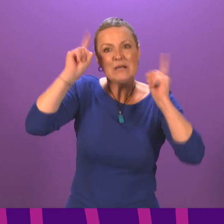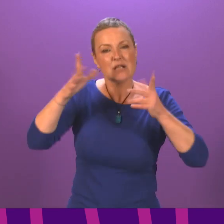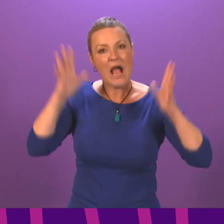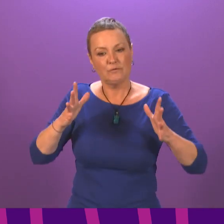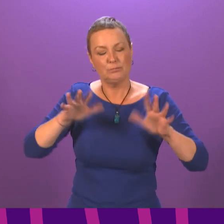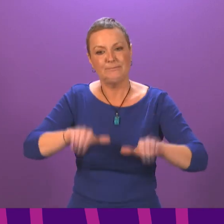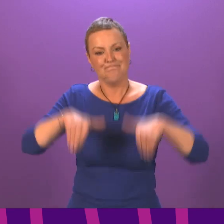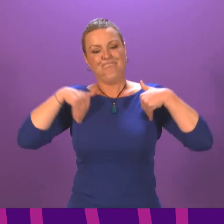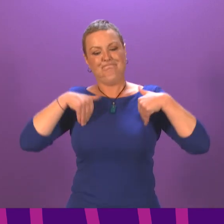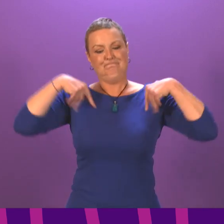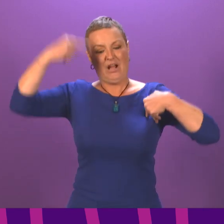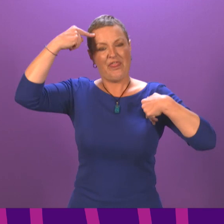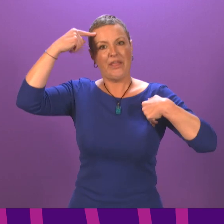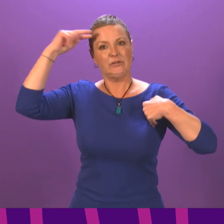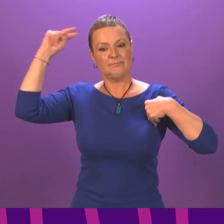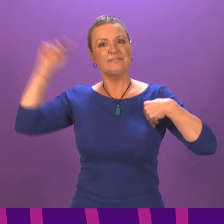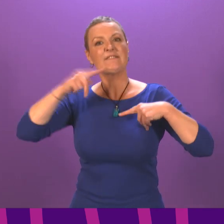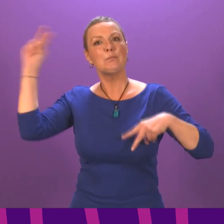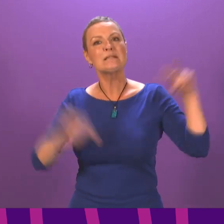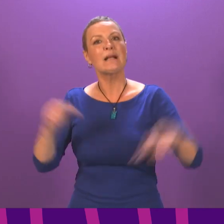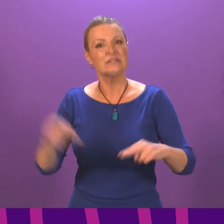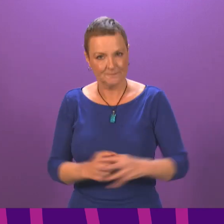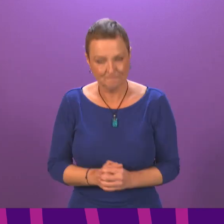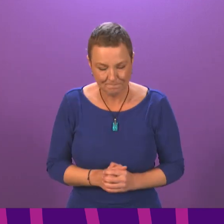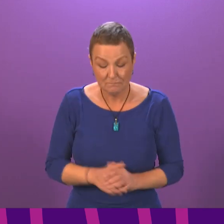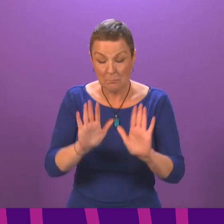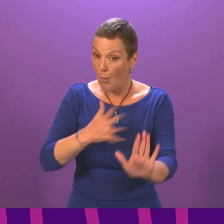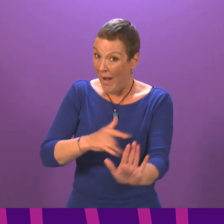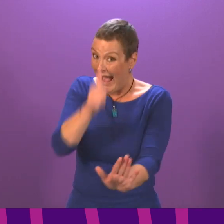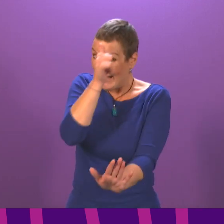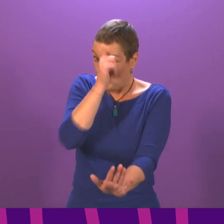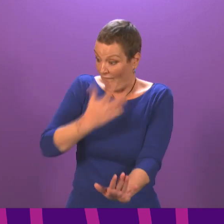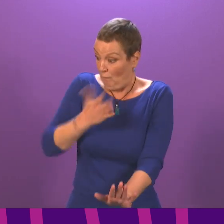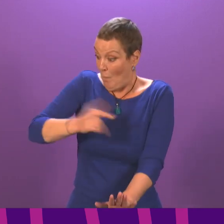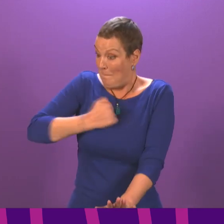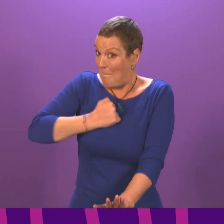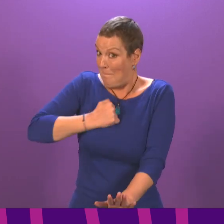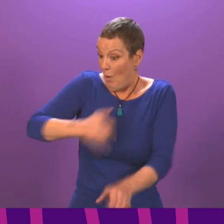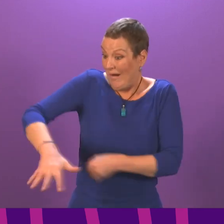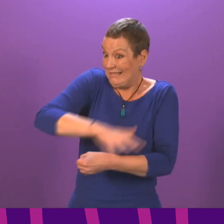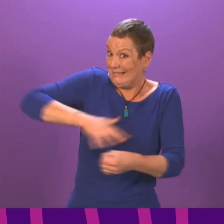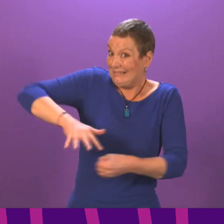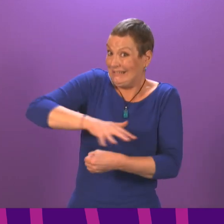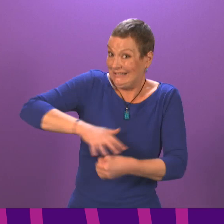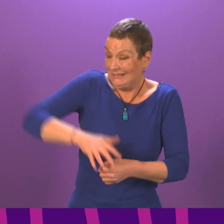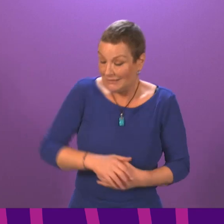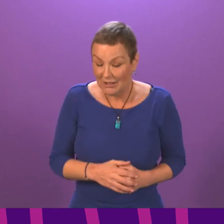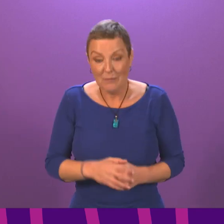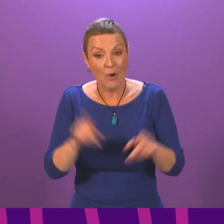that is right and proper. However, I know from my constituency perspective as well as from the perspective of a minister